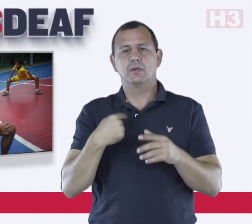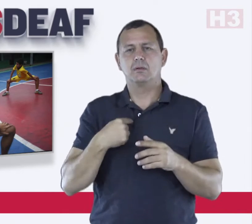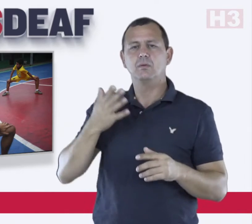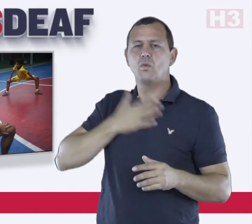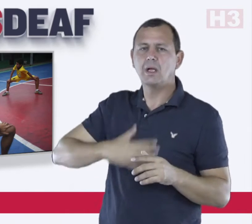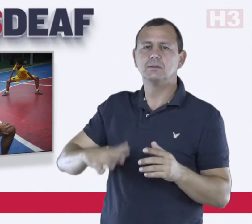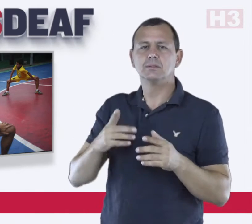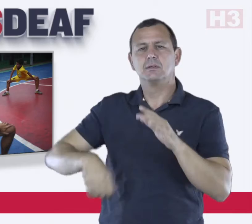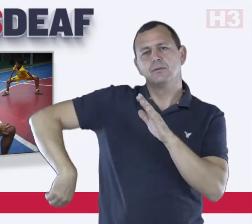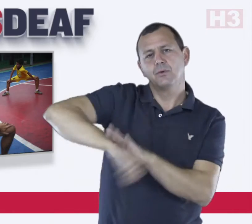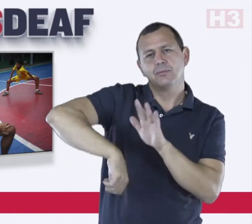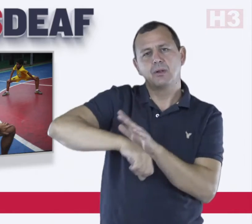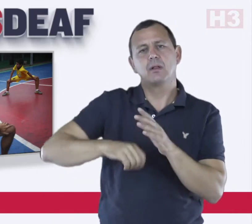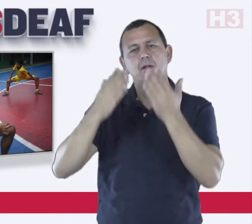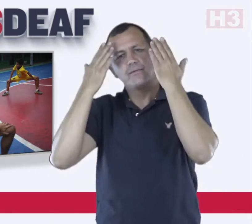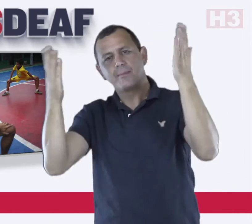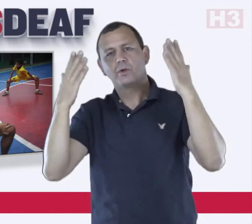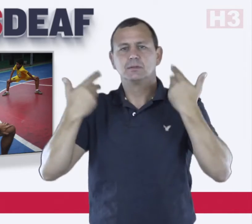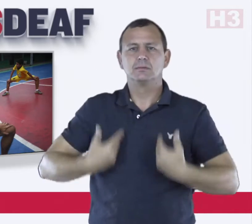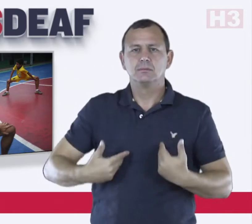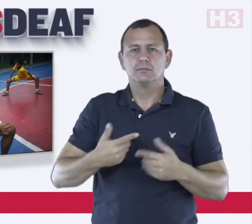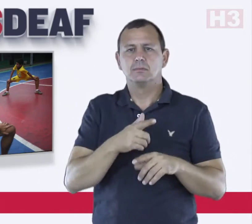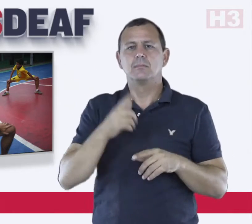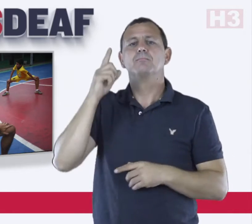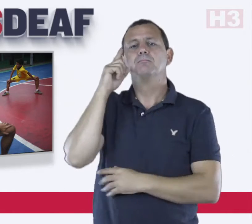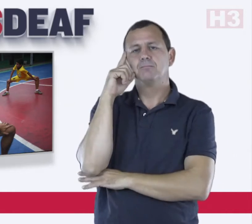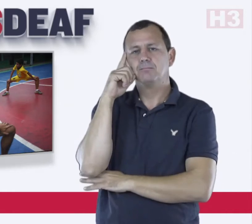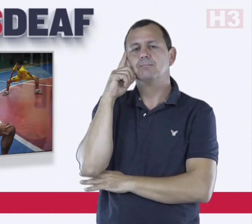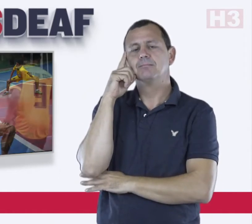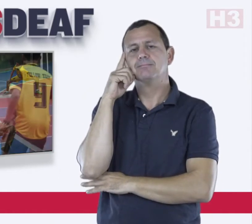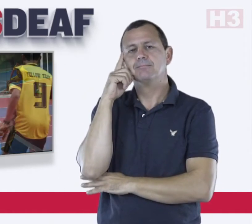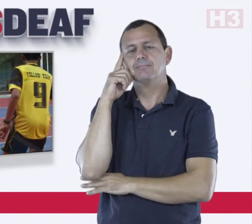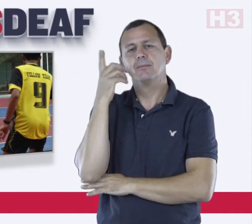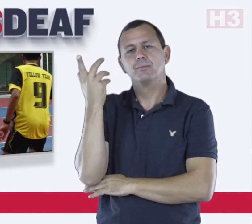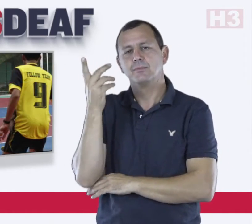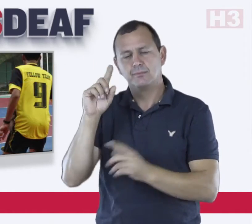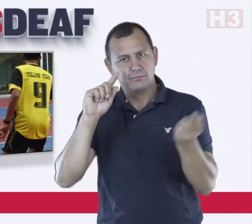wanted to be a football star, Poota changed his mind.